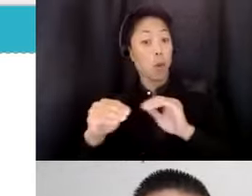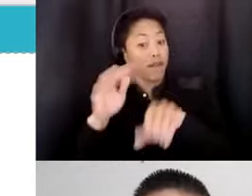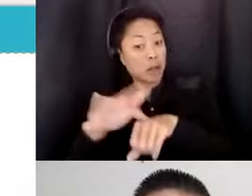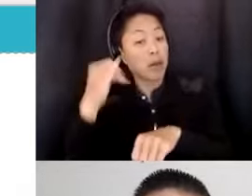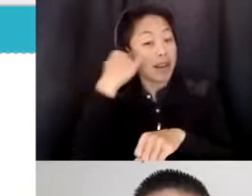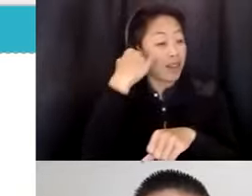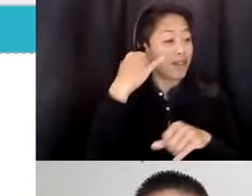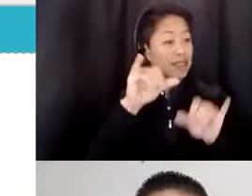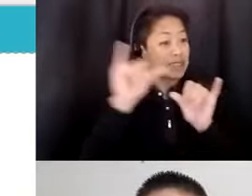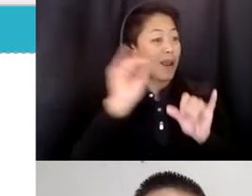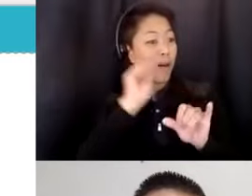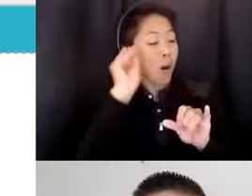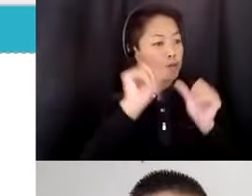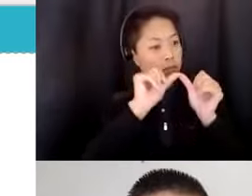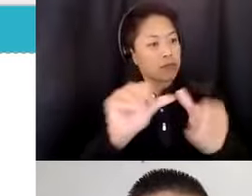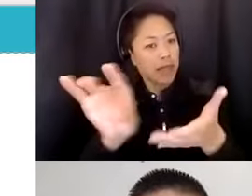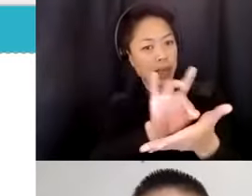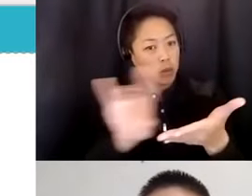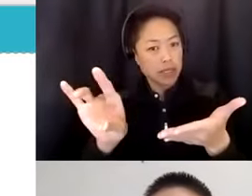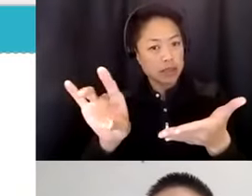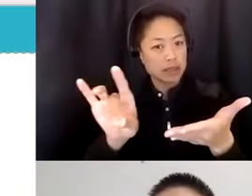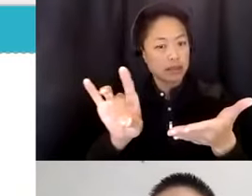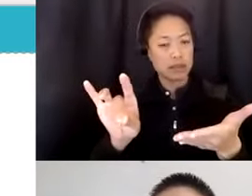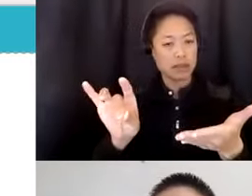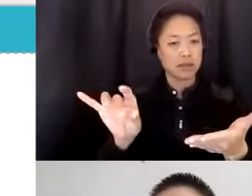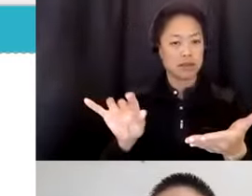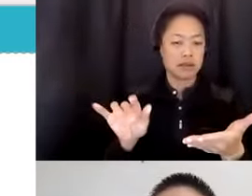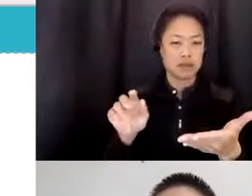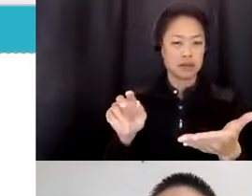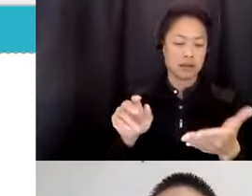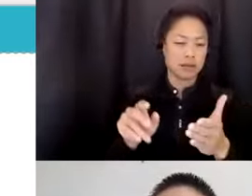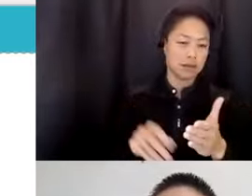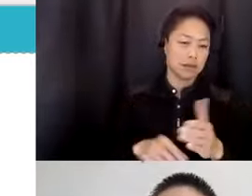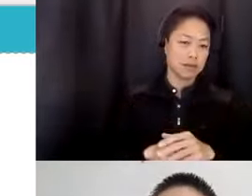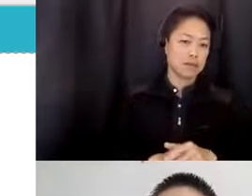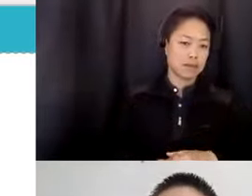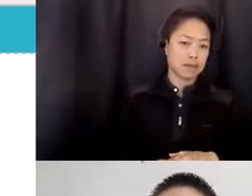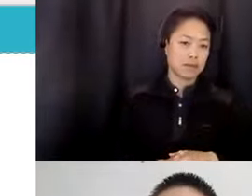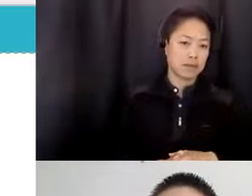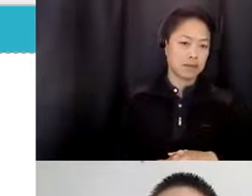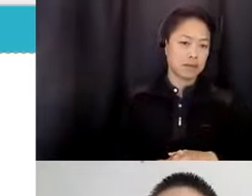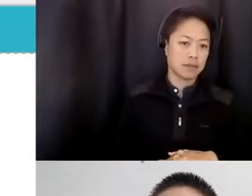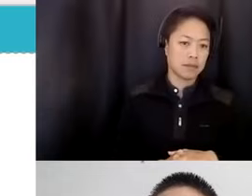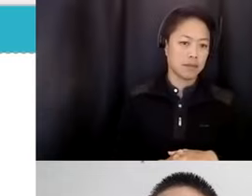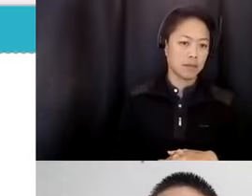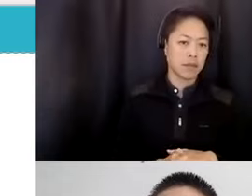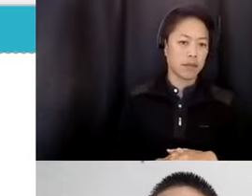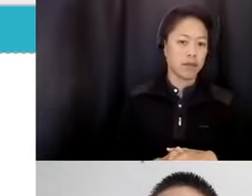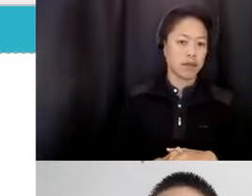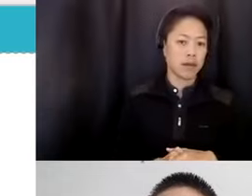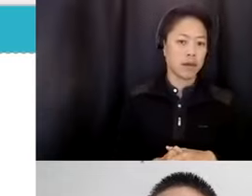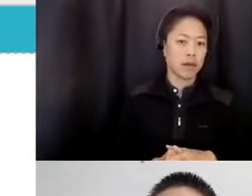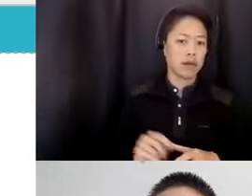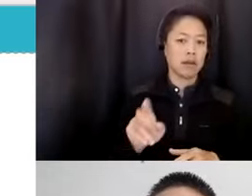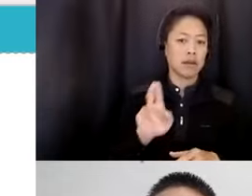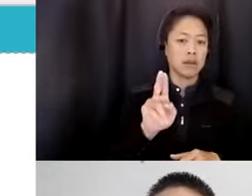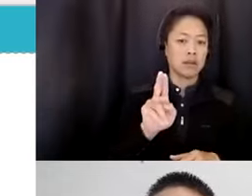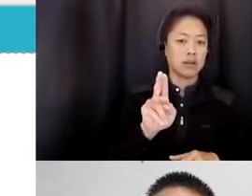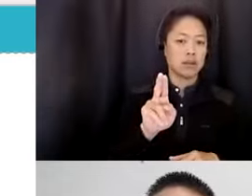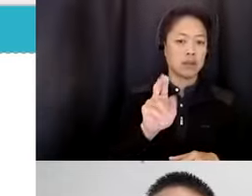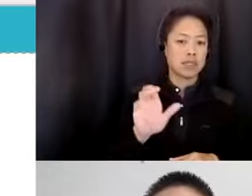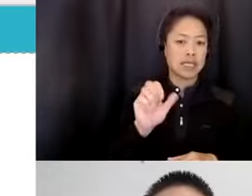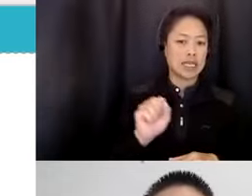as shown on this chart. This was done by UCSD and it assumes that people’s behavior will